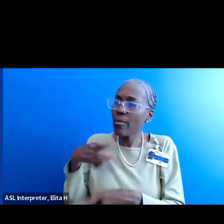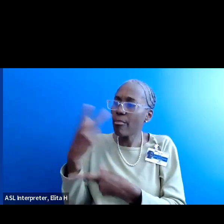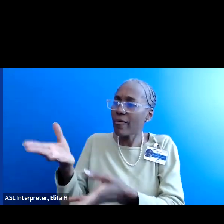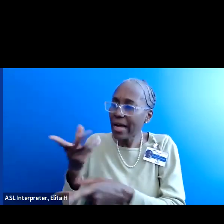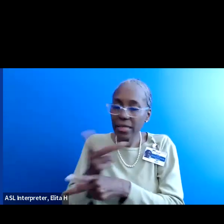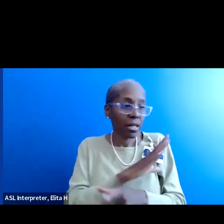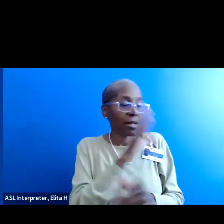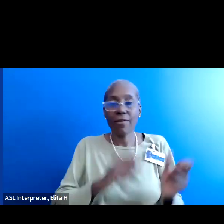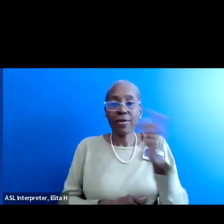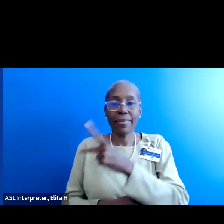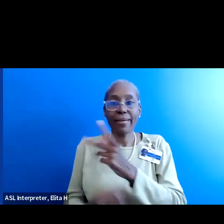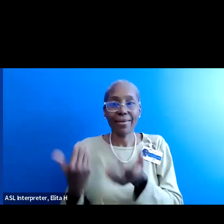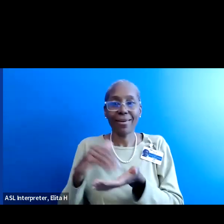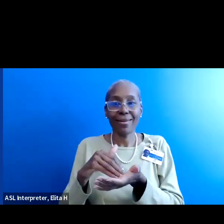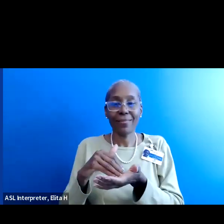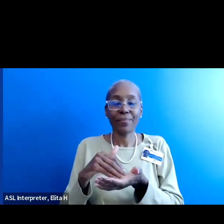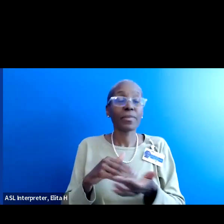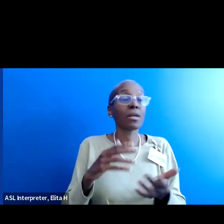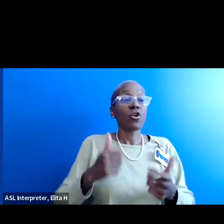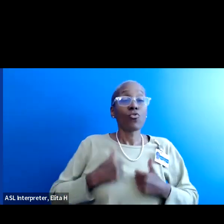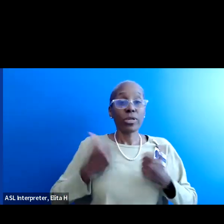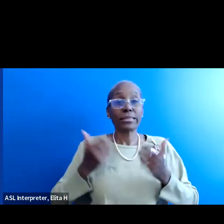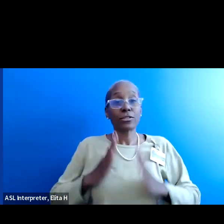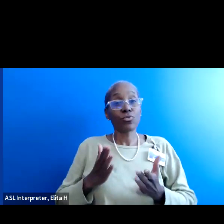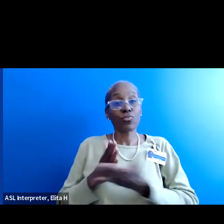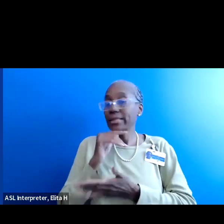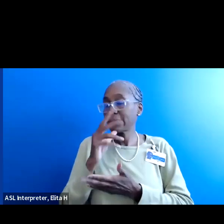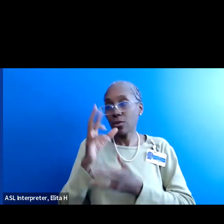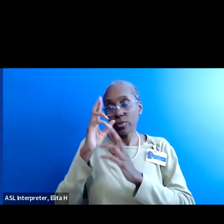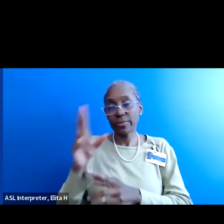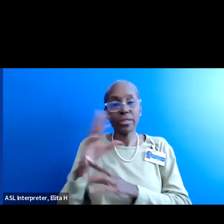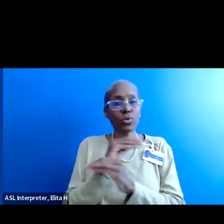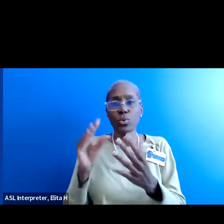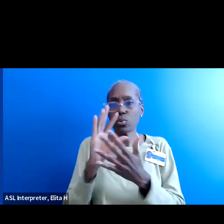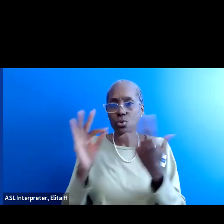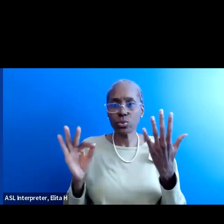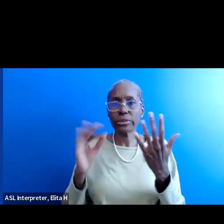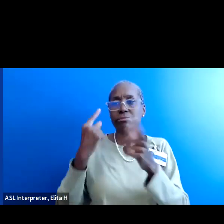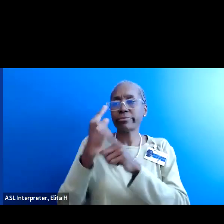Resident rights are not respected, so there's no choices in daily routine. They're not involved in care decisions.